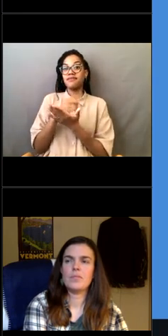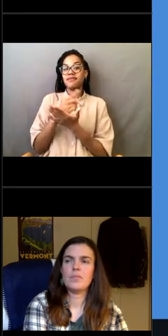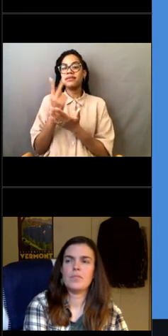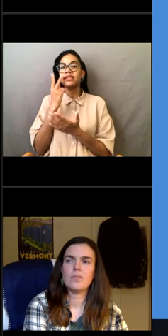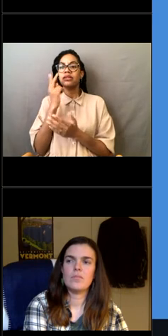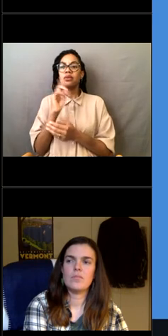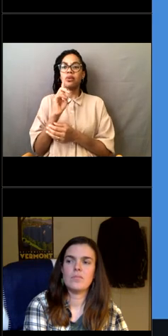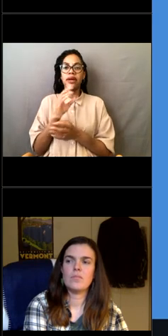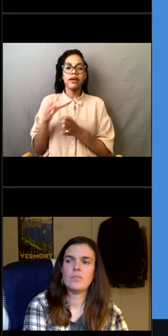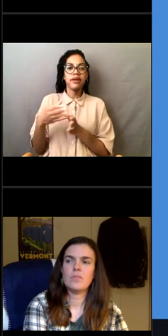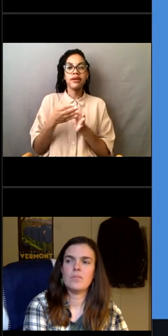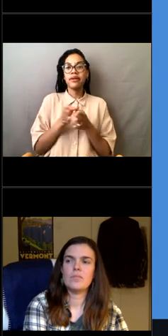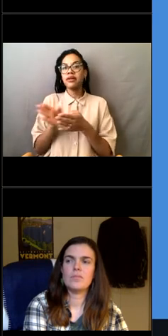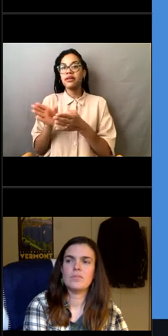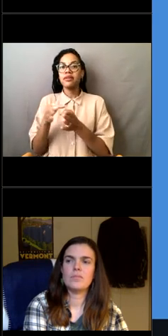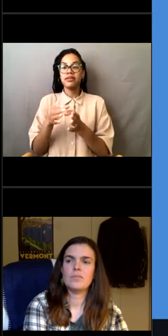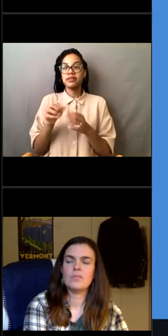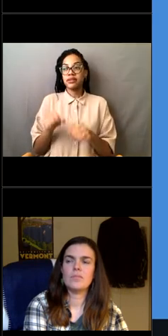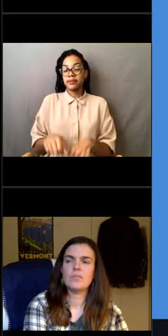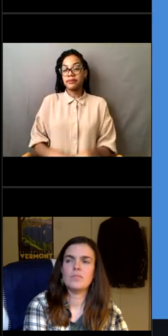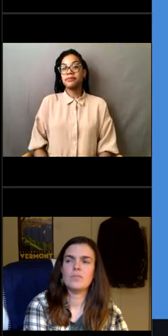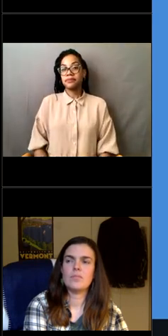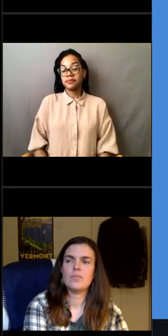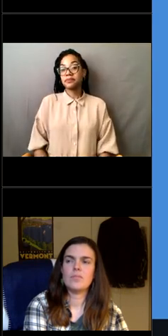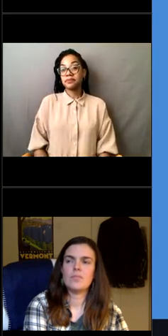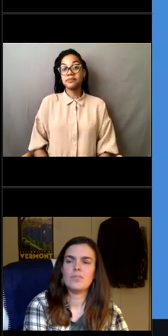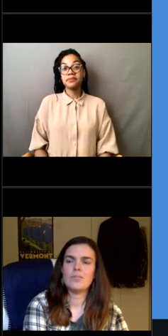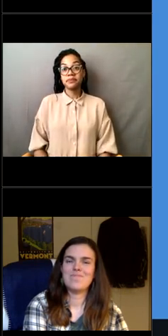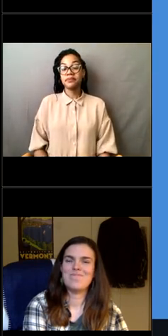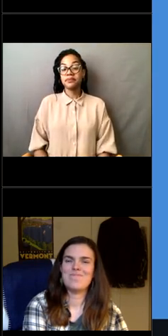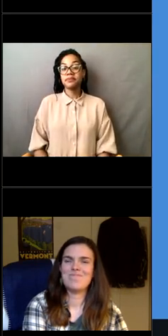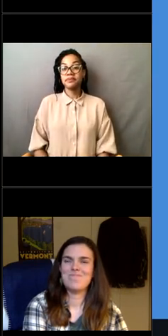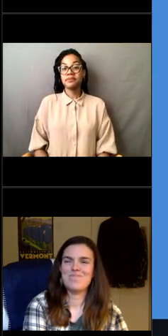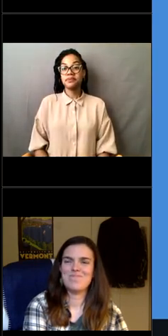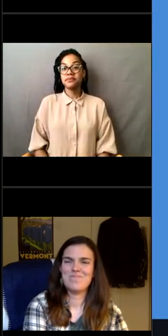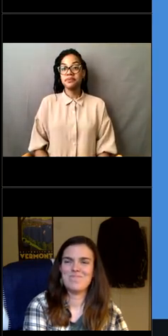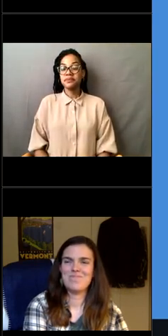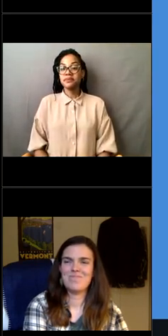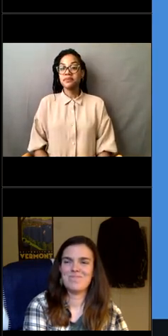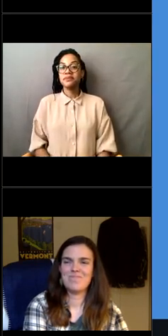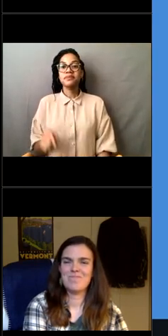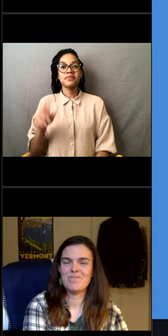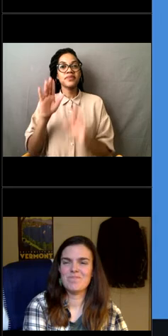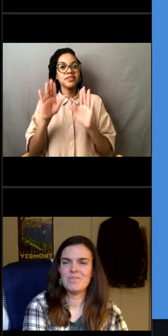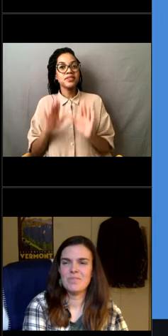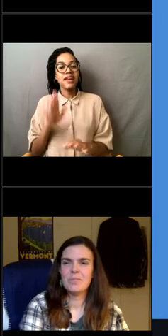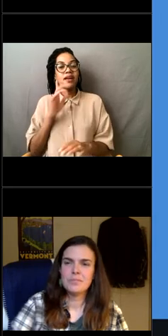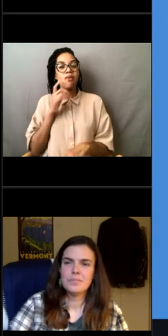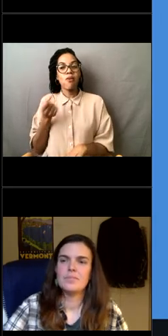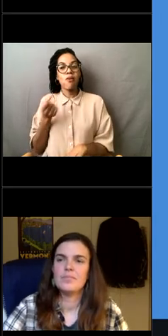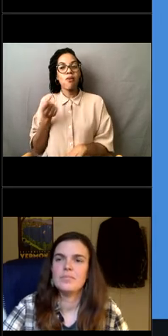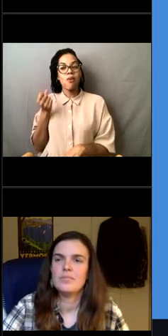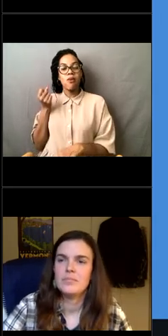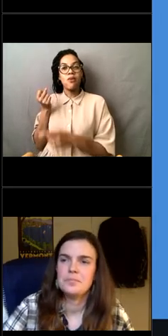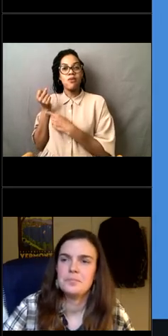kind of how we want to travel in the water. [Grace] Great. Well, I'm going to hold on to the rest of the questions and turn it back to you.